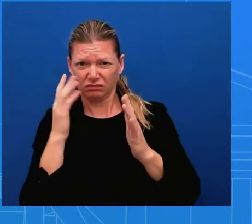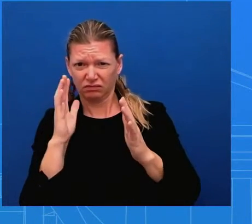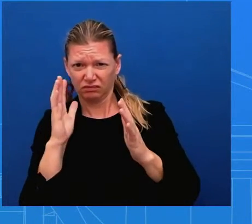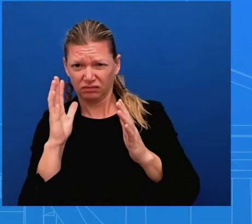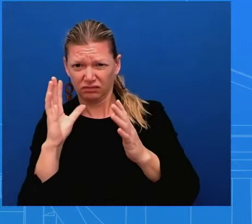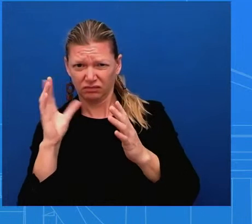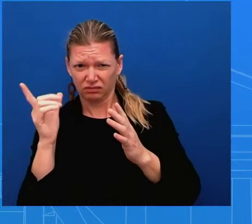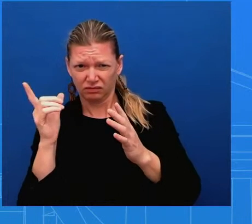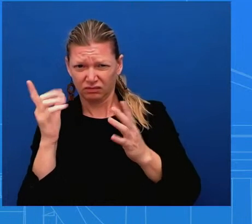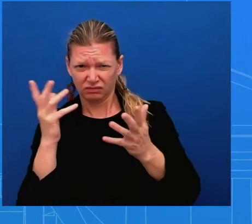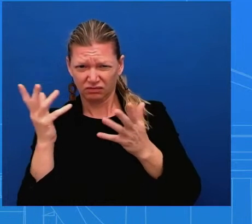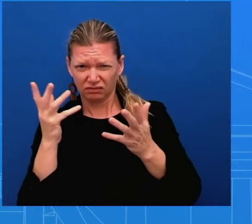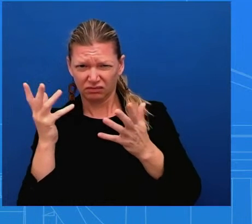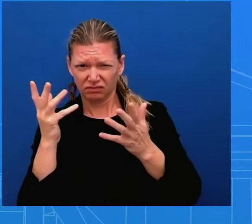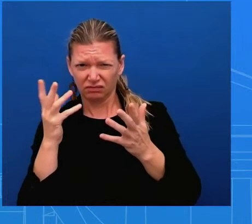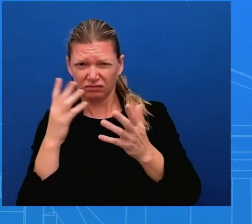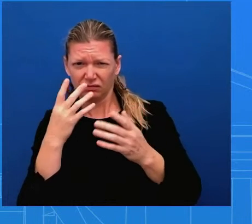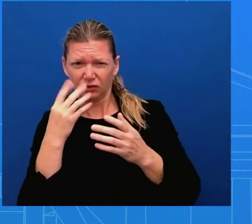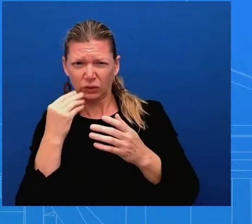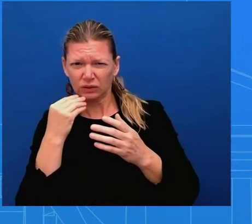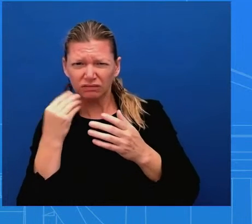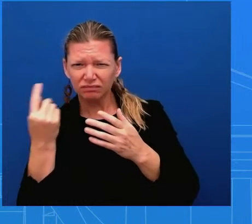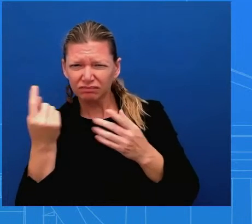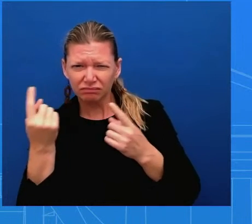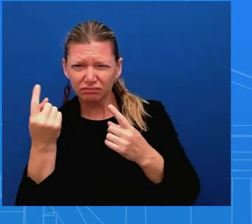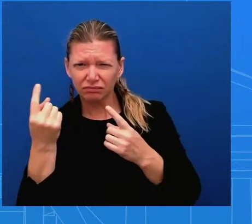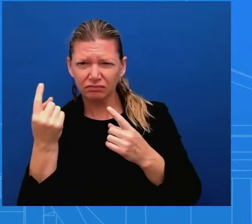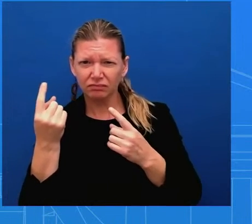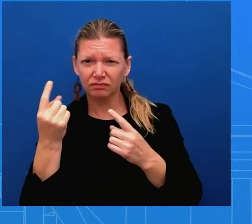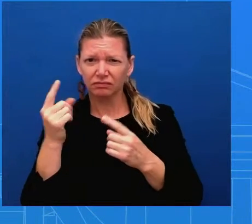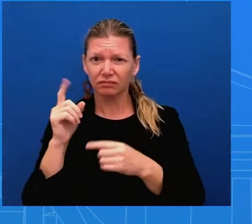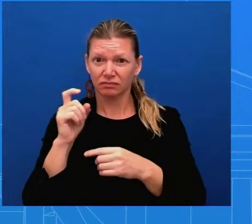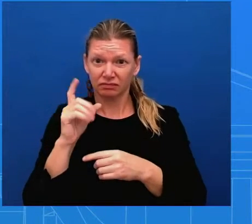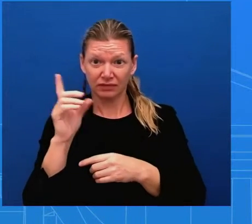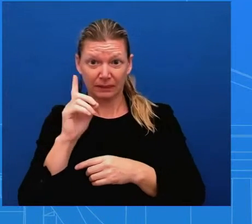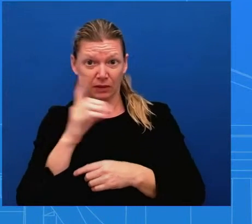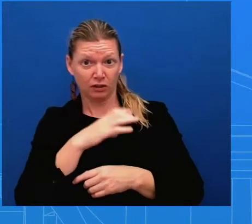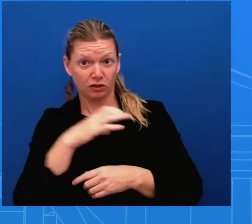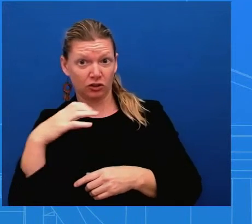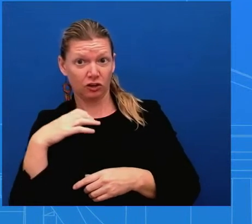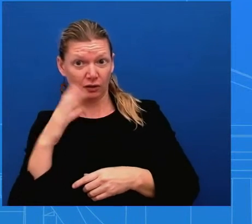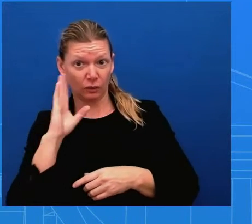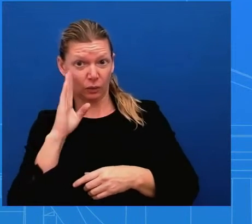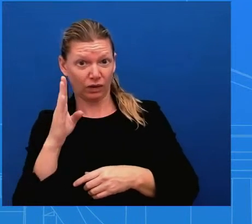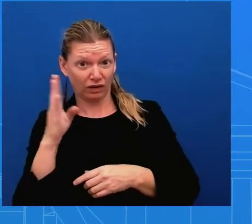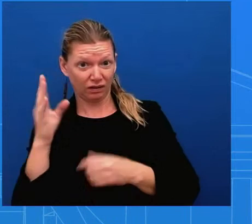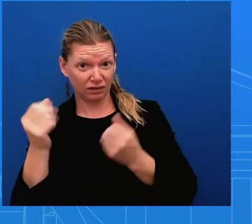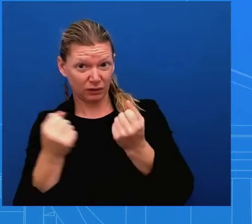Are you talking to Democrats who might be inclined to go with Republicans on this? Ms. Jean-Pierre: So, look, I'll start off --